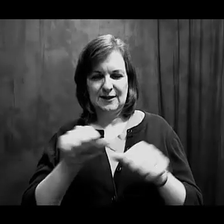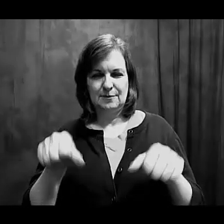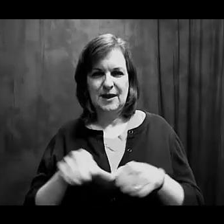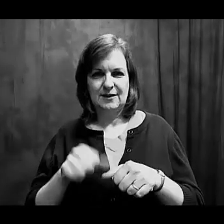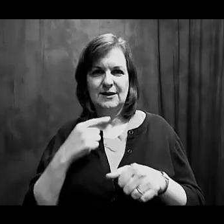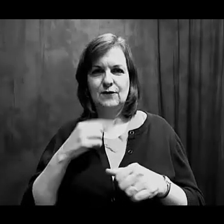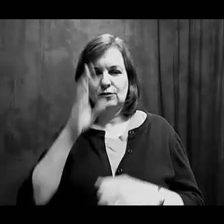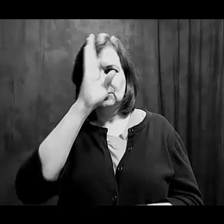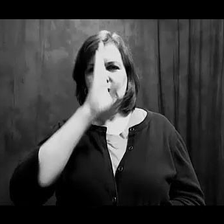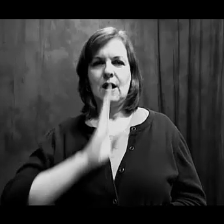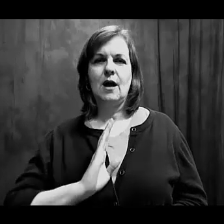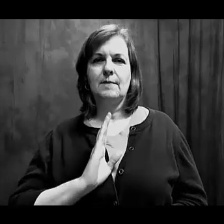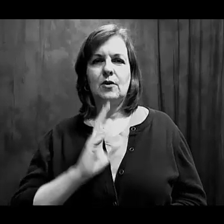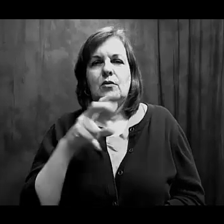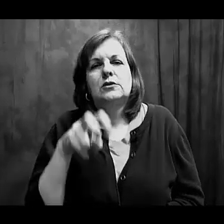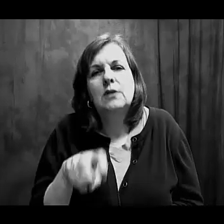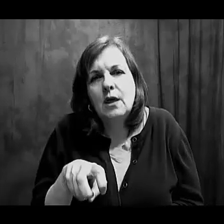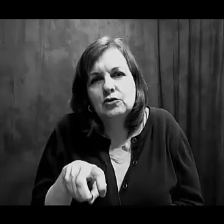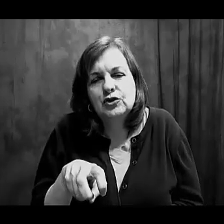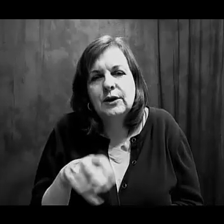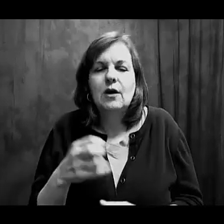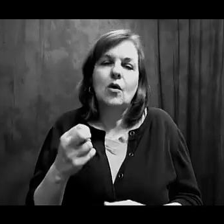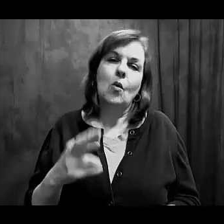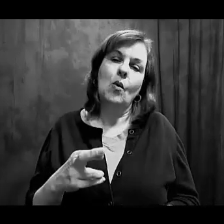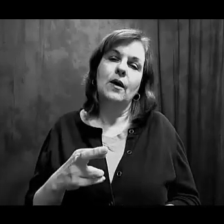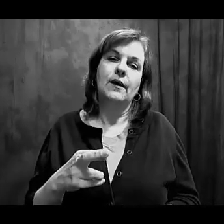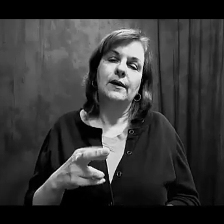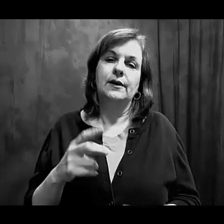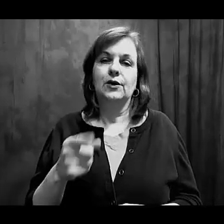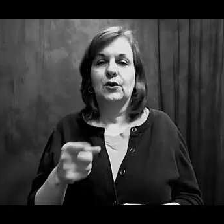whether you're sitting up straight or slouching with are not you're able to balance on a